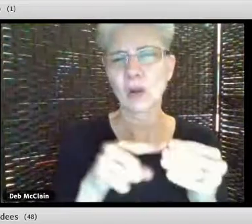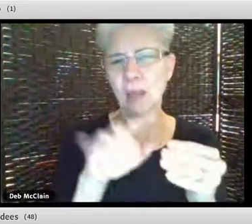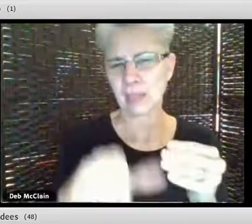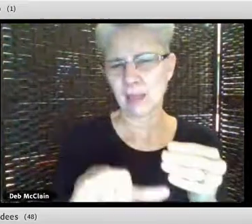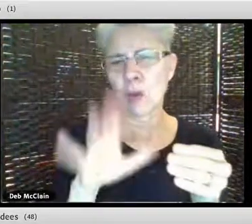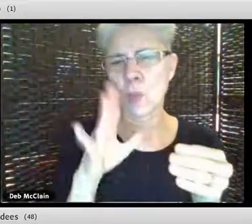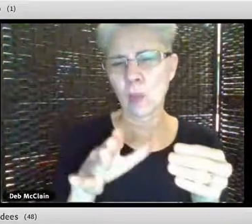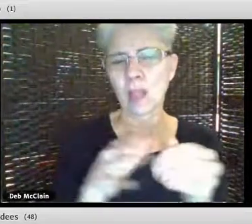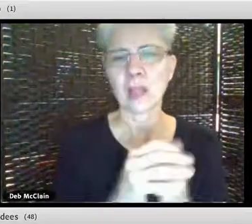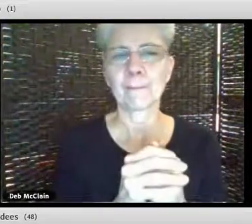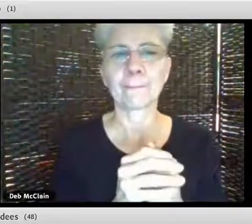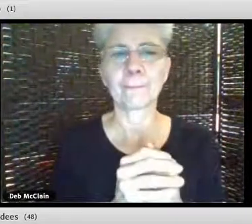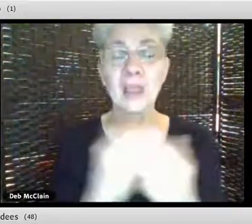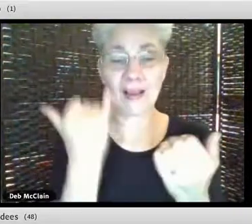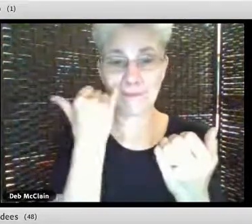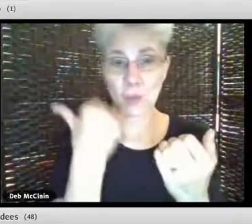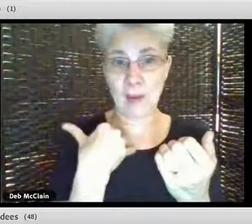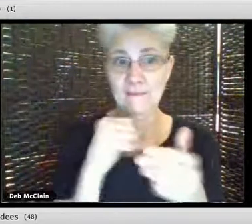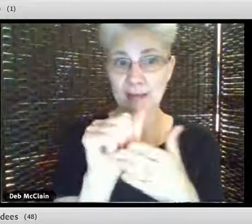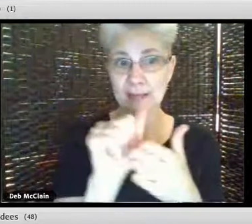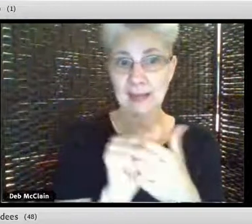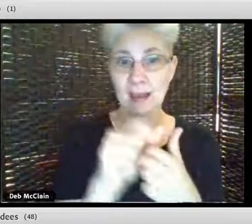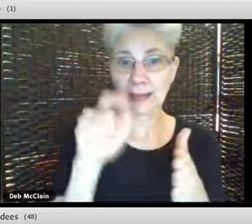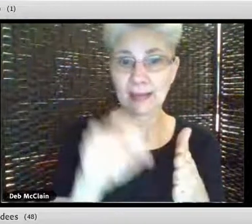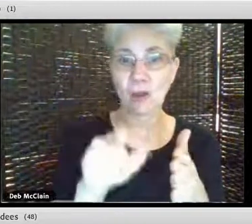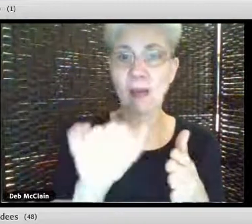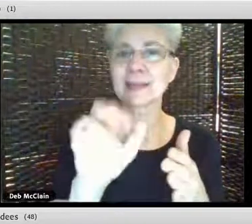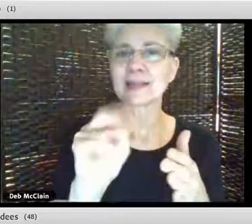and I'll talk a little bit more about that. So when you do have an account, all you have to do